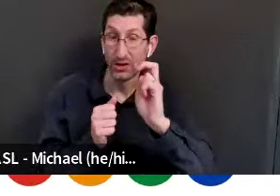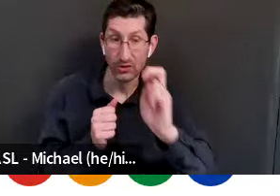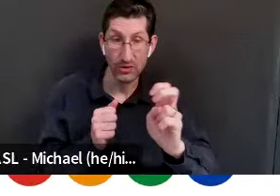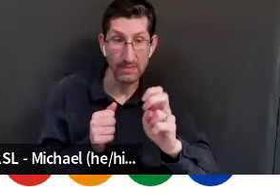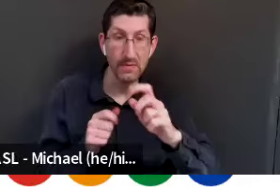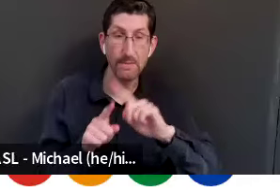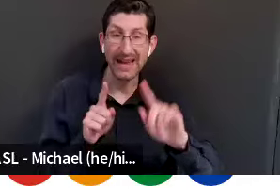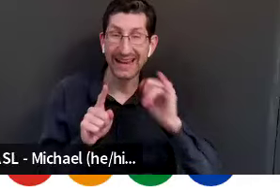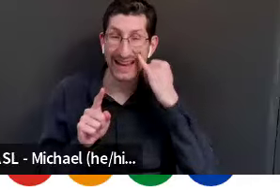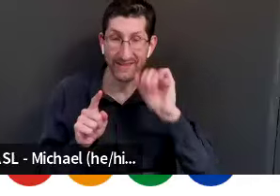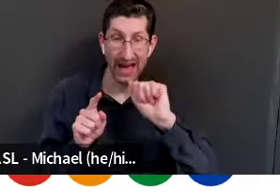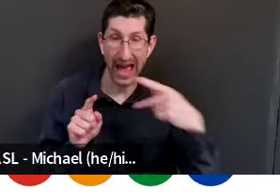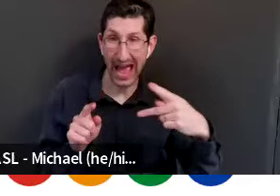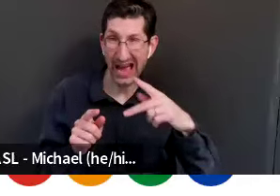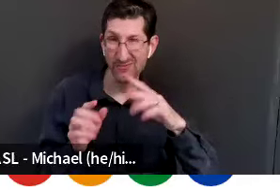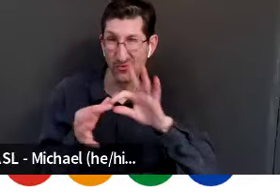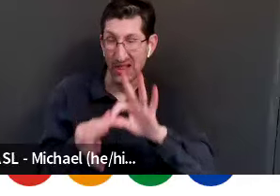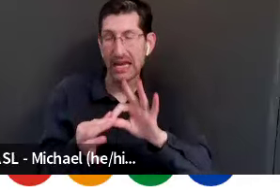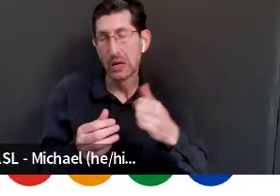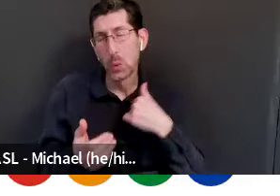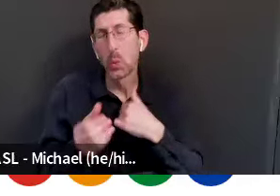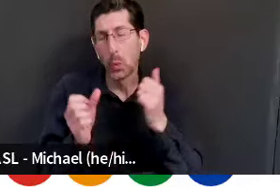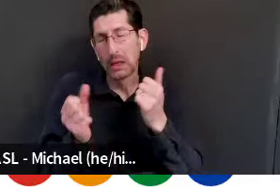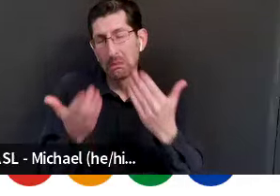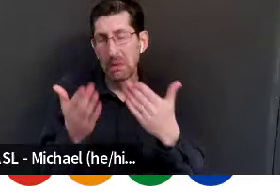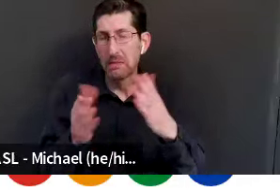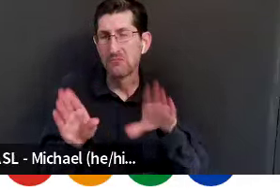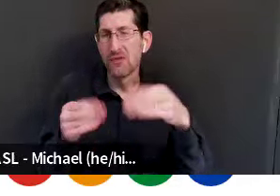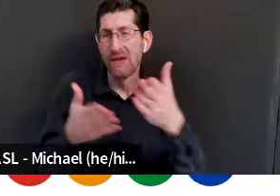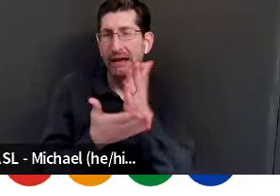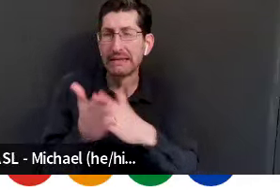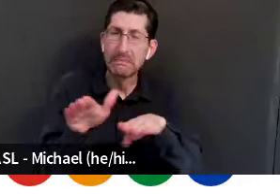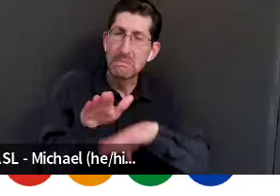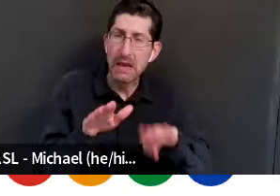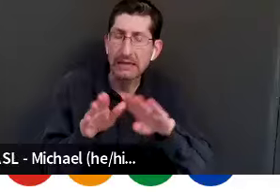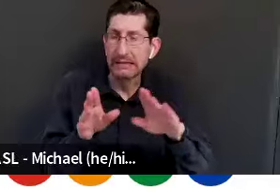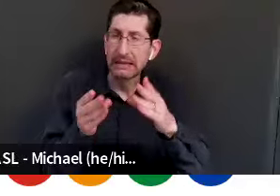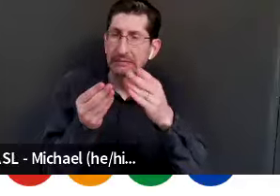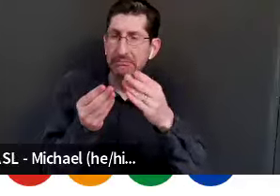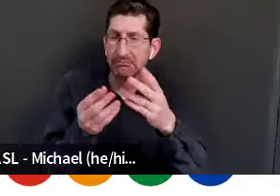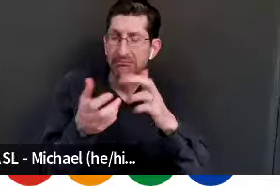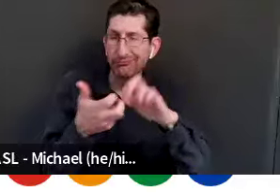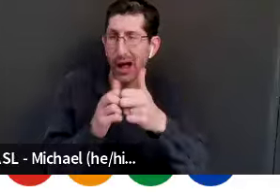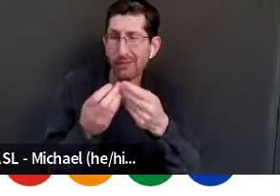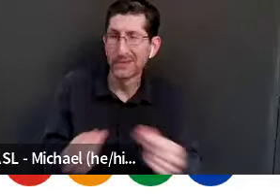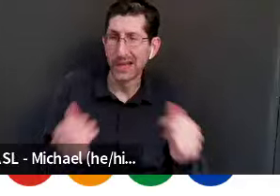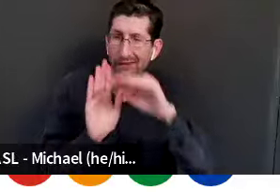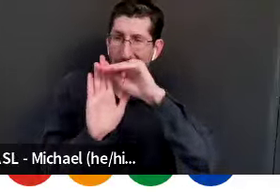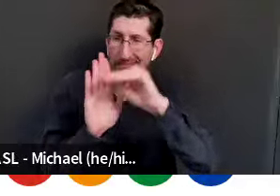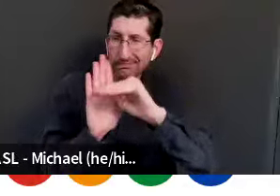CLEARLY, CALL TRAC TRIP RELATED. BUT AN APP RELATED THING, BASIC TROUBLESHOOTING STEPS WE CAN MAKE SURE THEY ARE AVAILABLE TO HELP PEOPLE OUT.